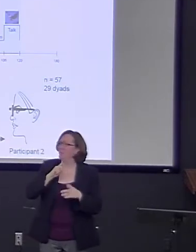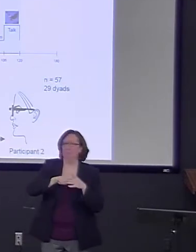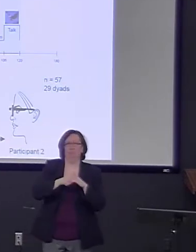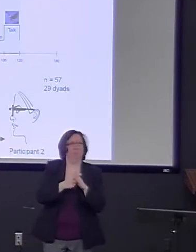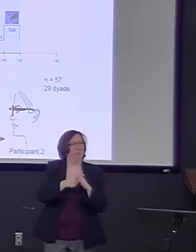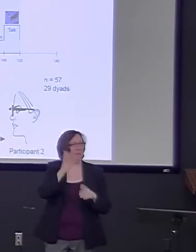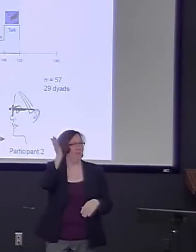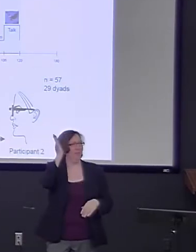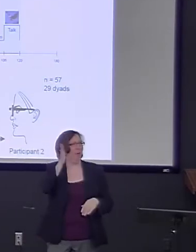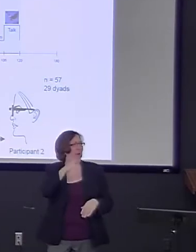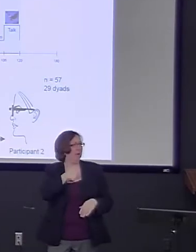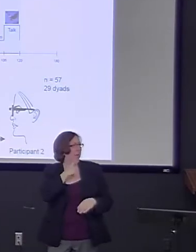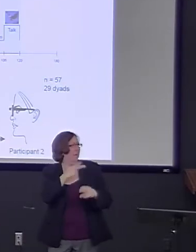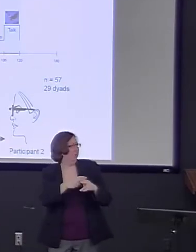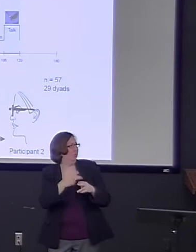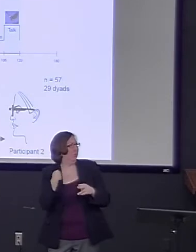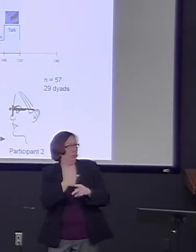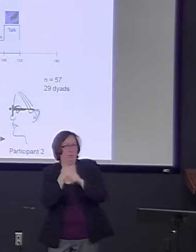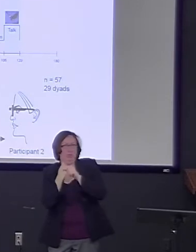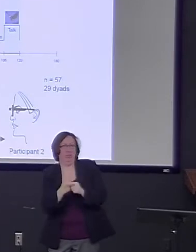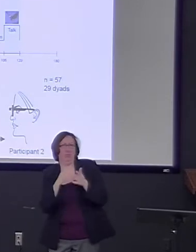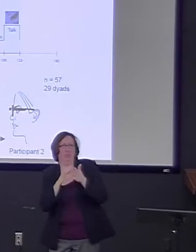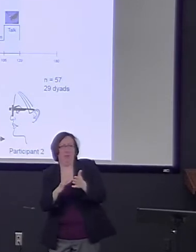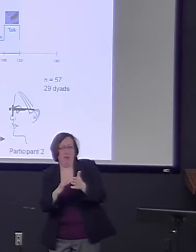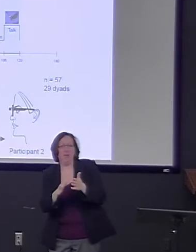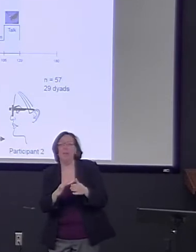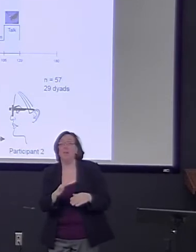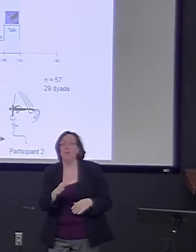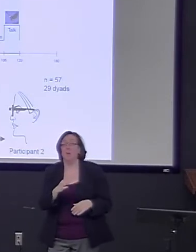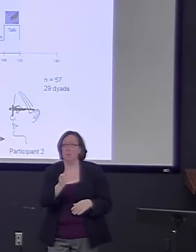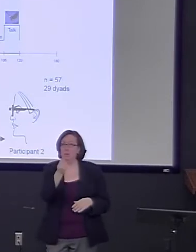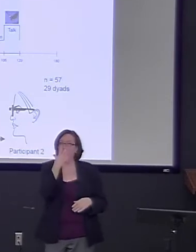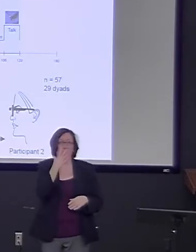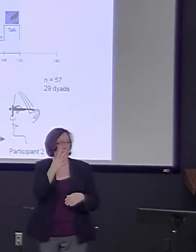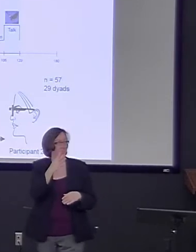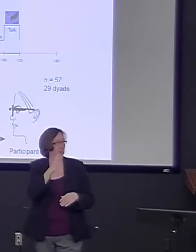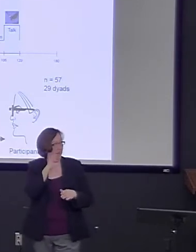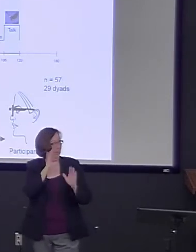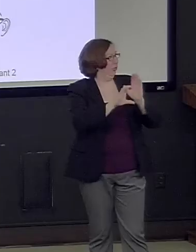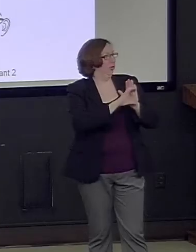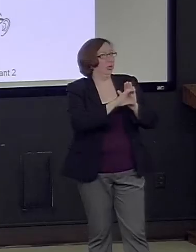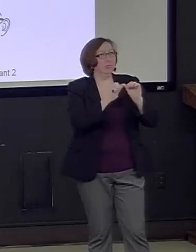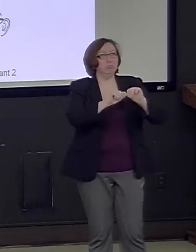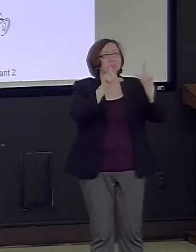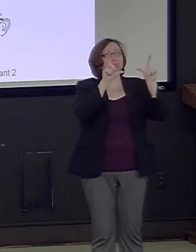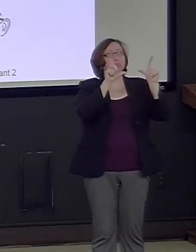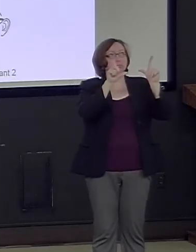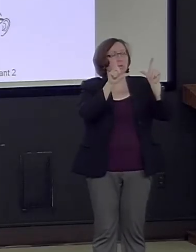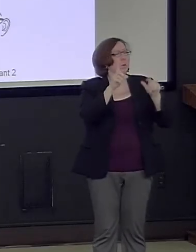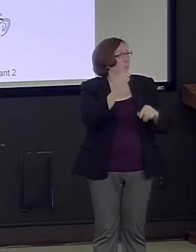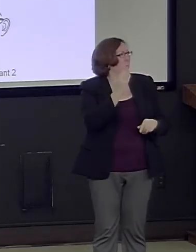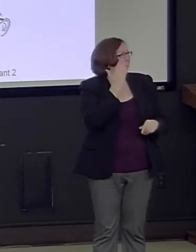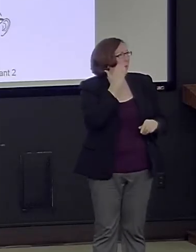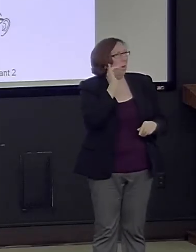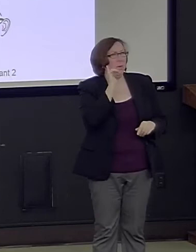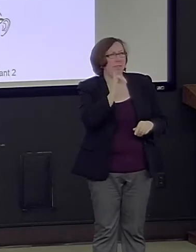and you tell something about it. And that, we know that that is sufficient to activate the language system.